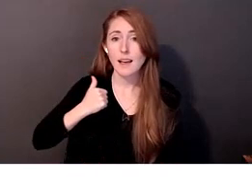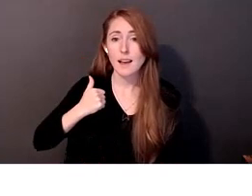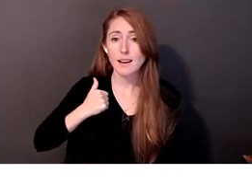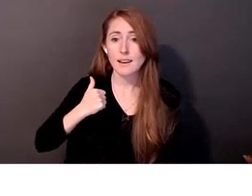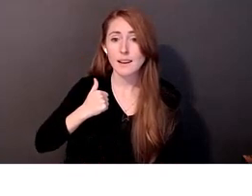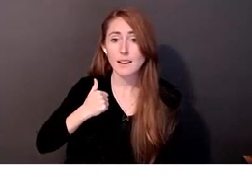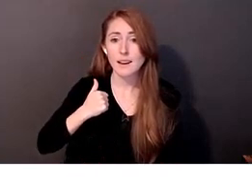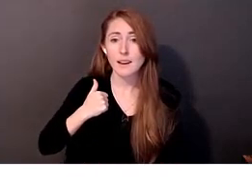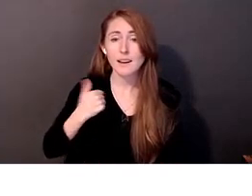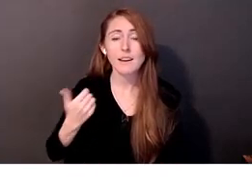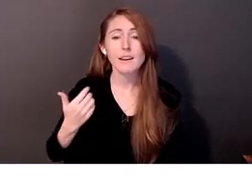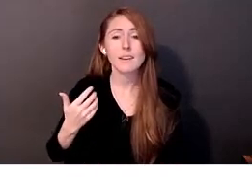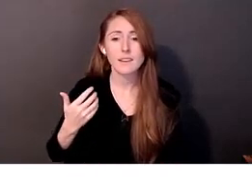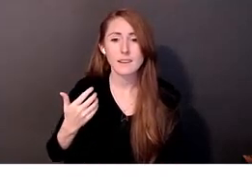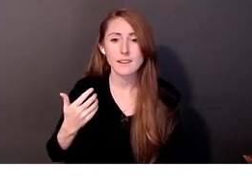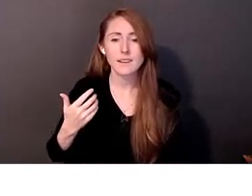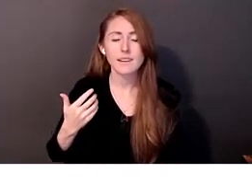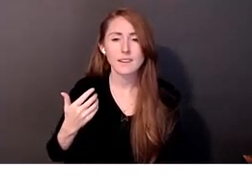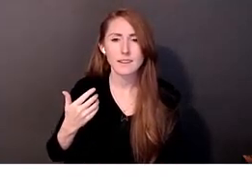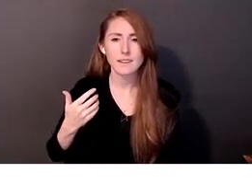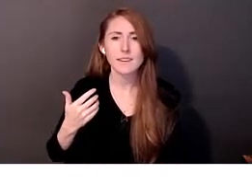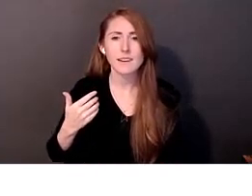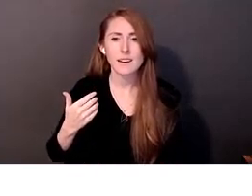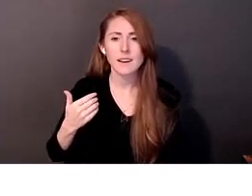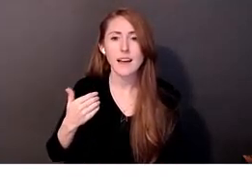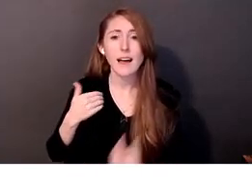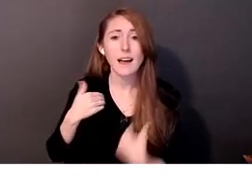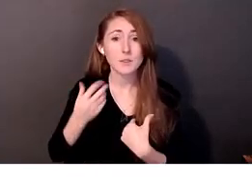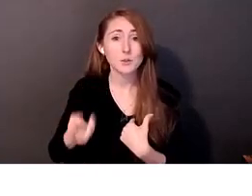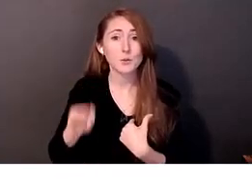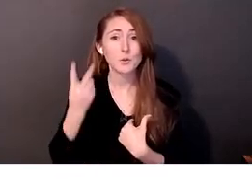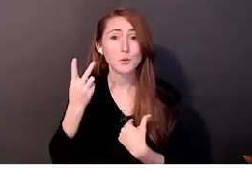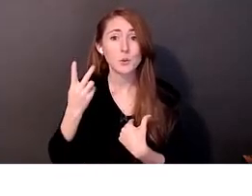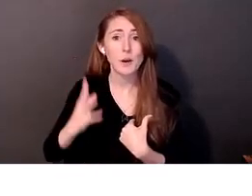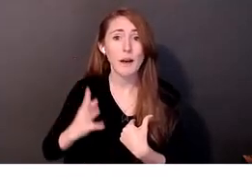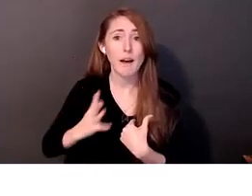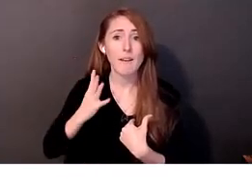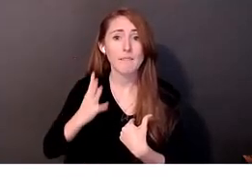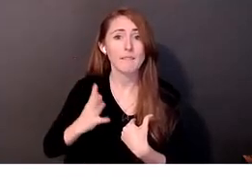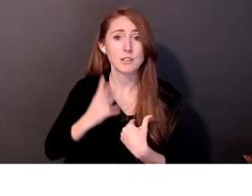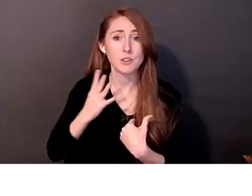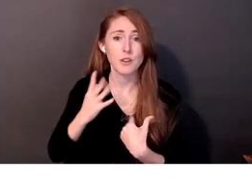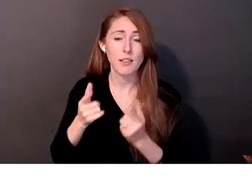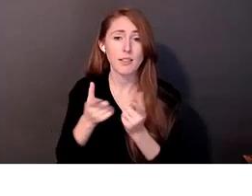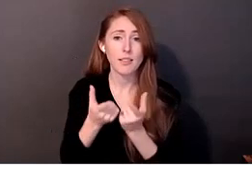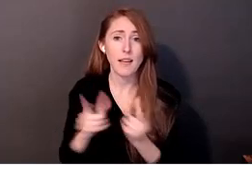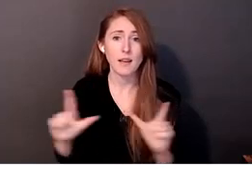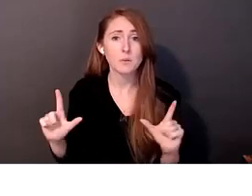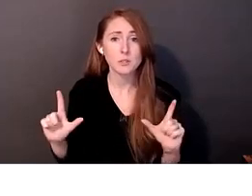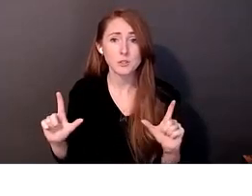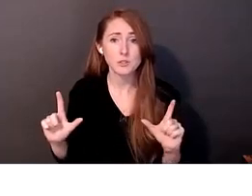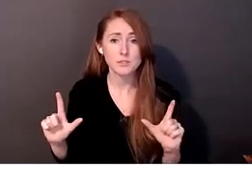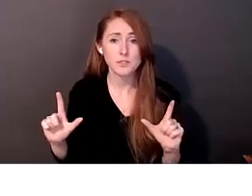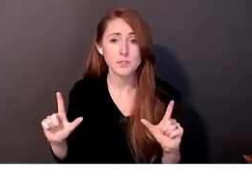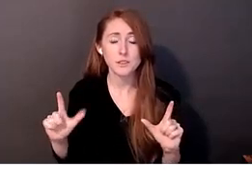of having two official languages, we wanted to include all the countries.